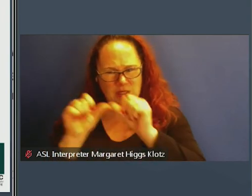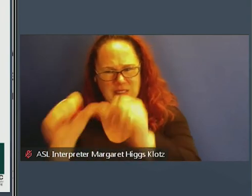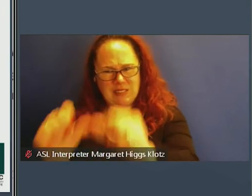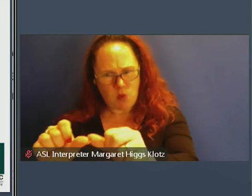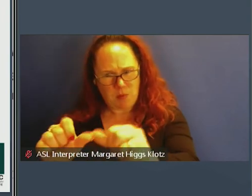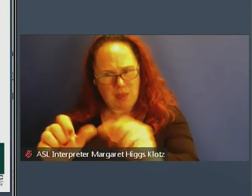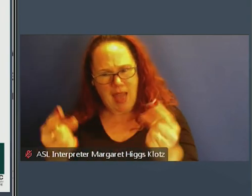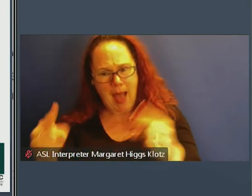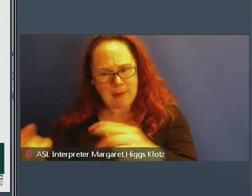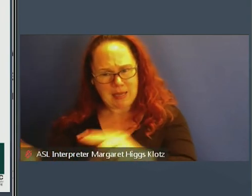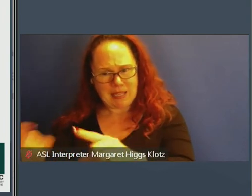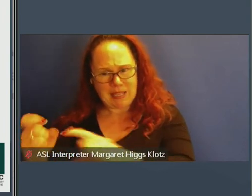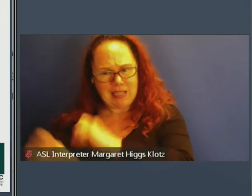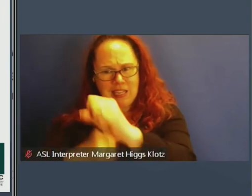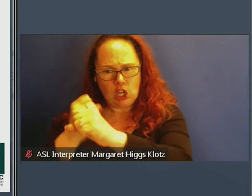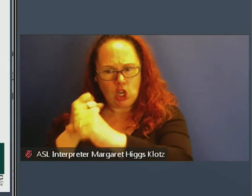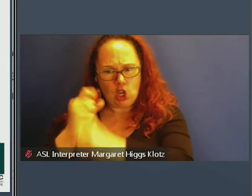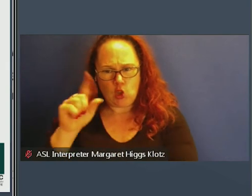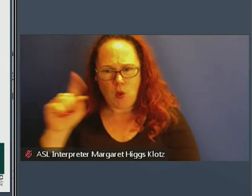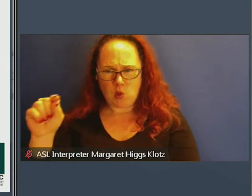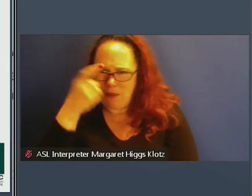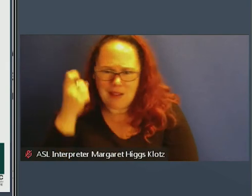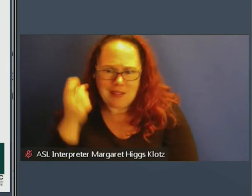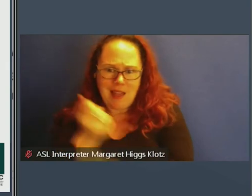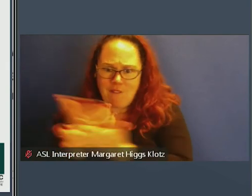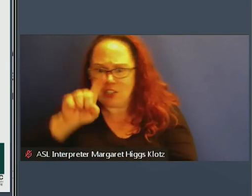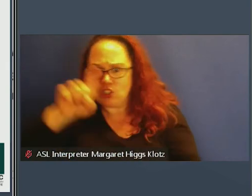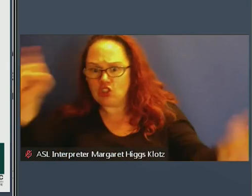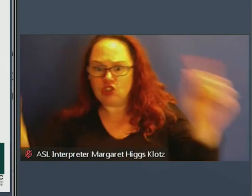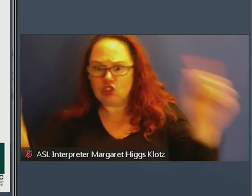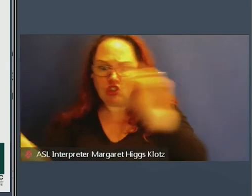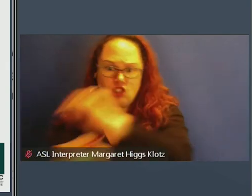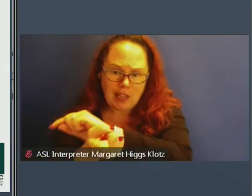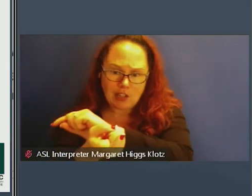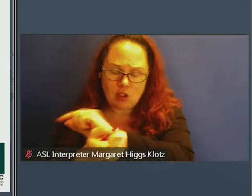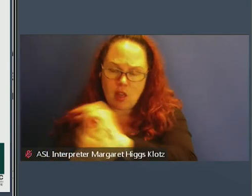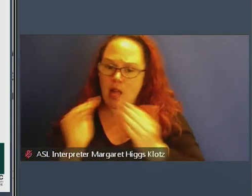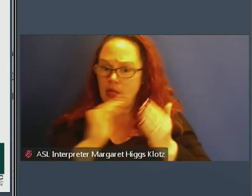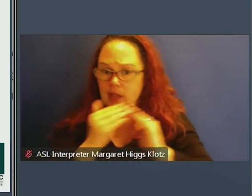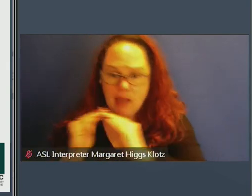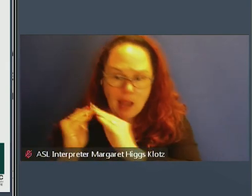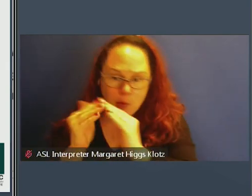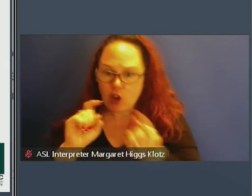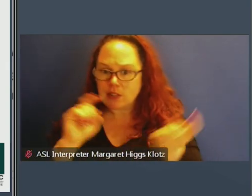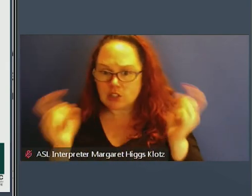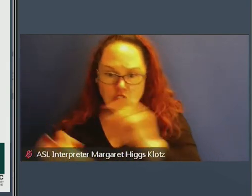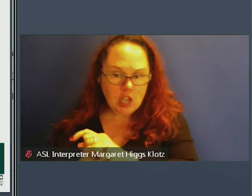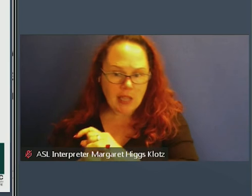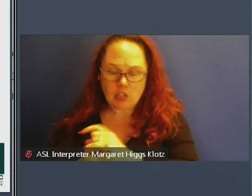because everything has changed. The neighborhood has changed for them, all the things that would be in their purview changed.